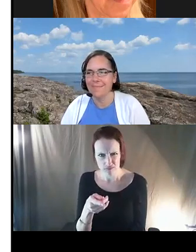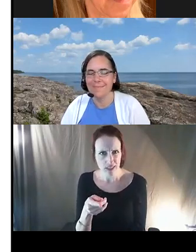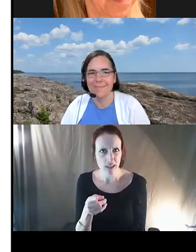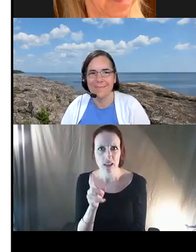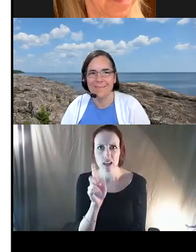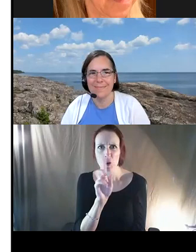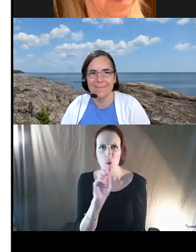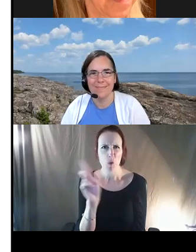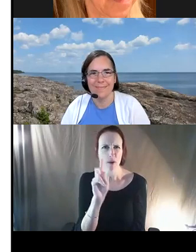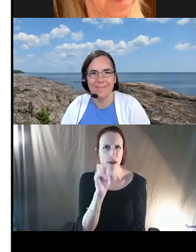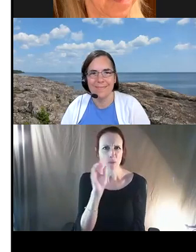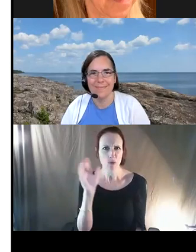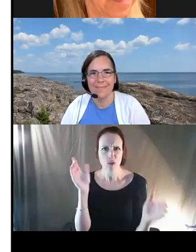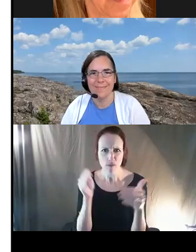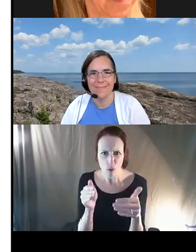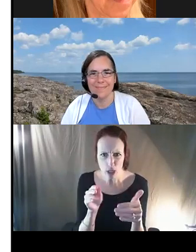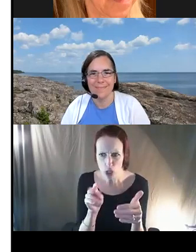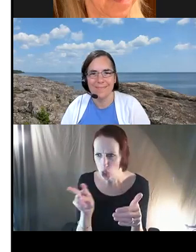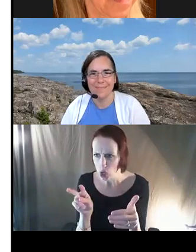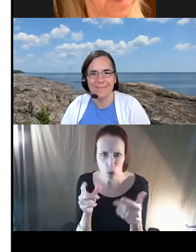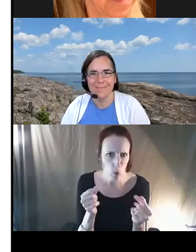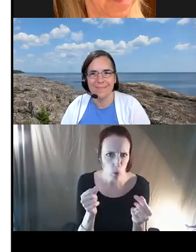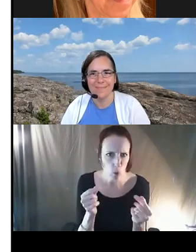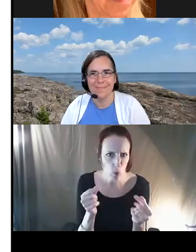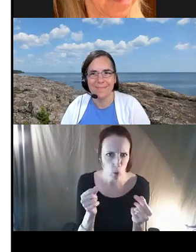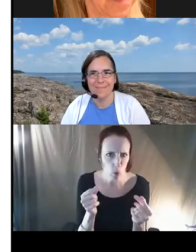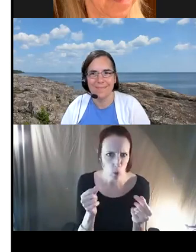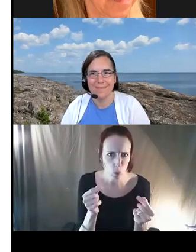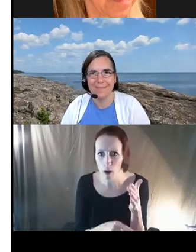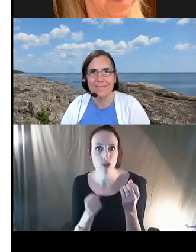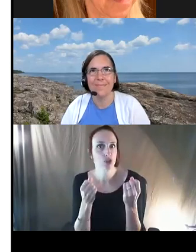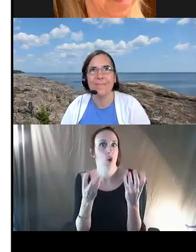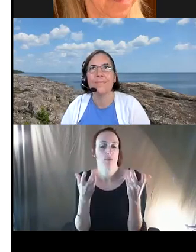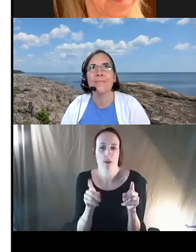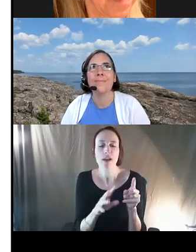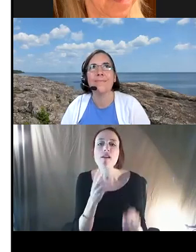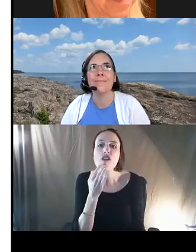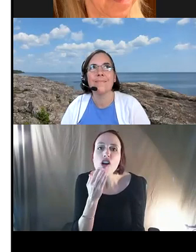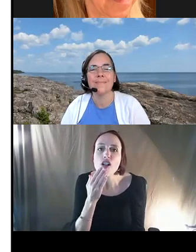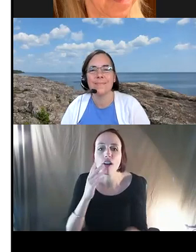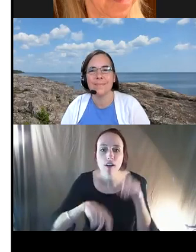there is so much going on. There are many different colors and different fonts.